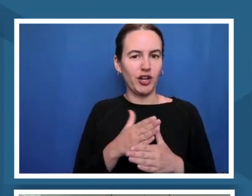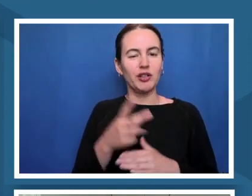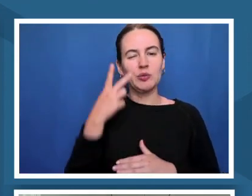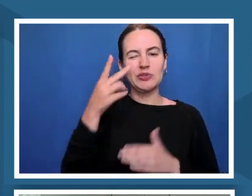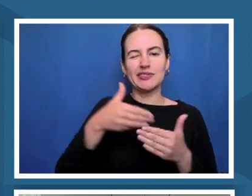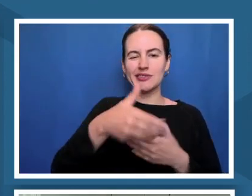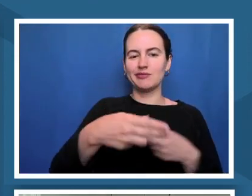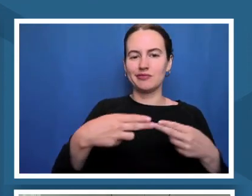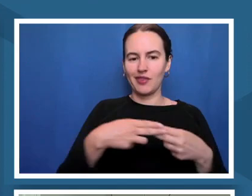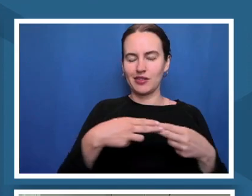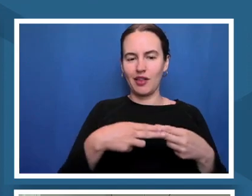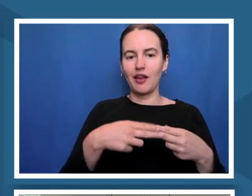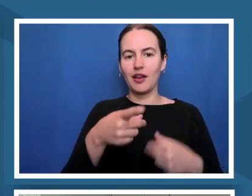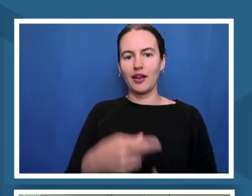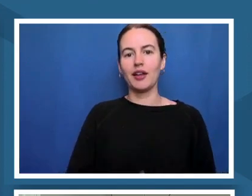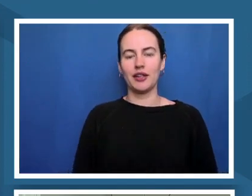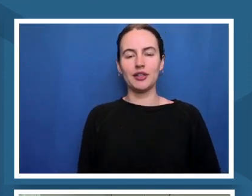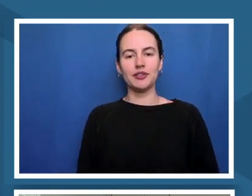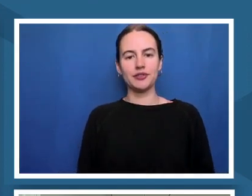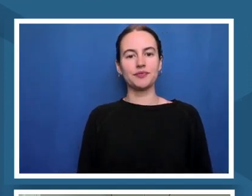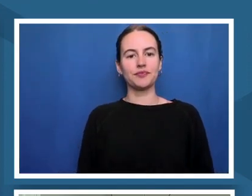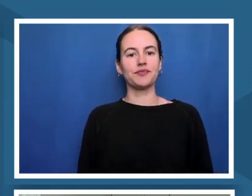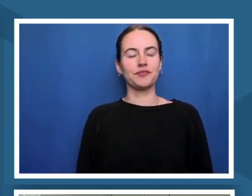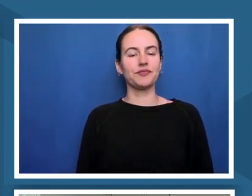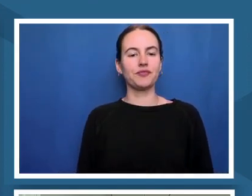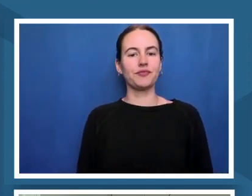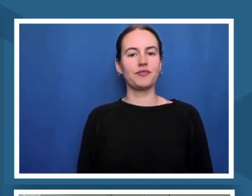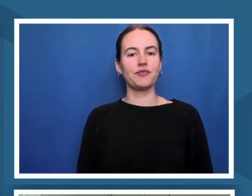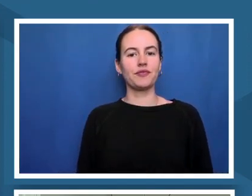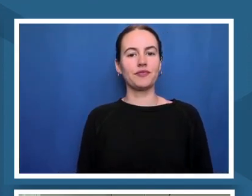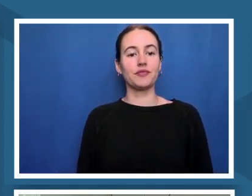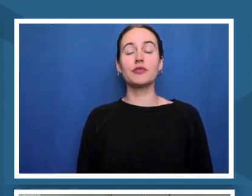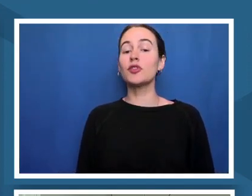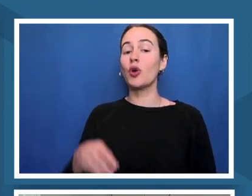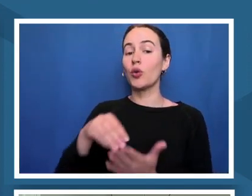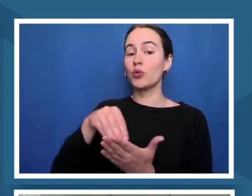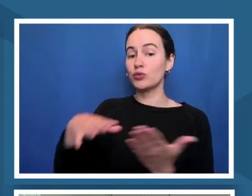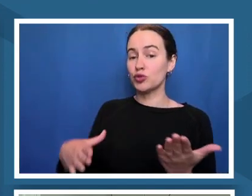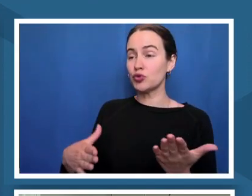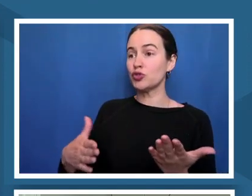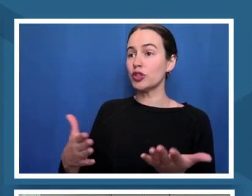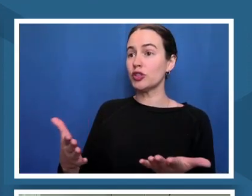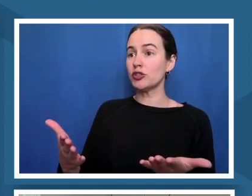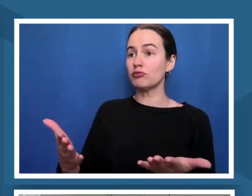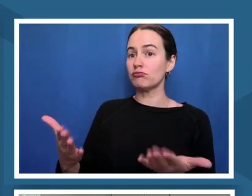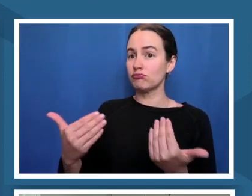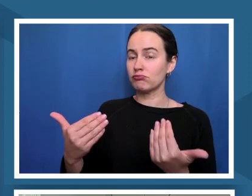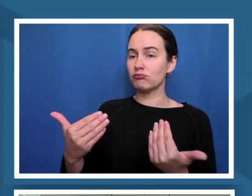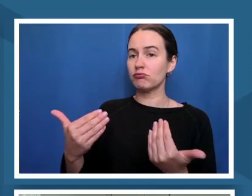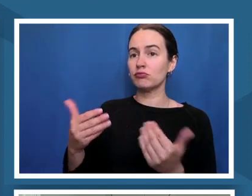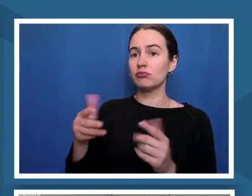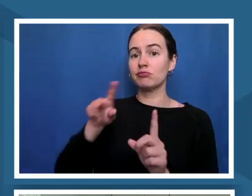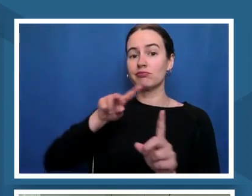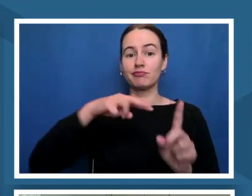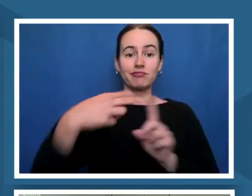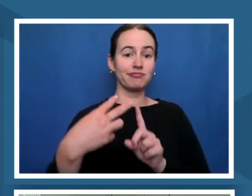is about de-rolling so when when you've invited students to take somebody else's